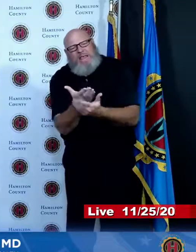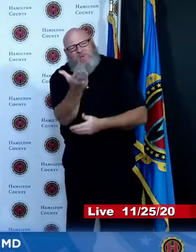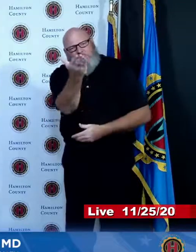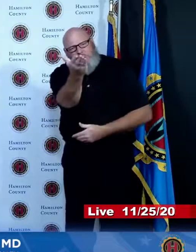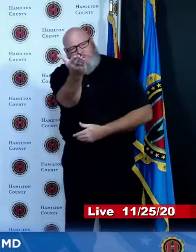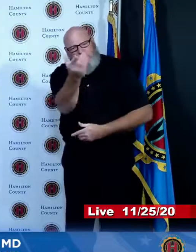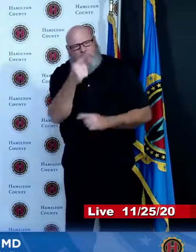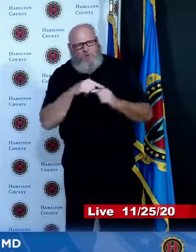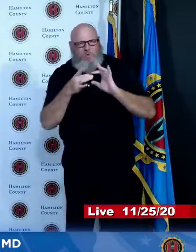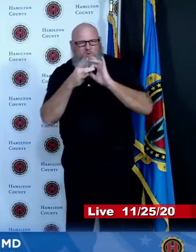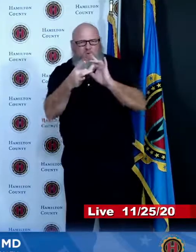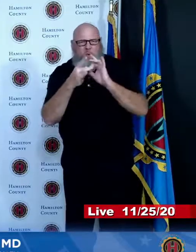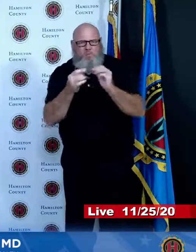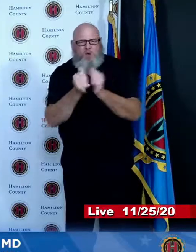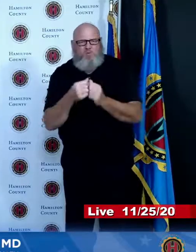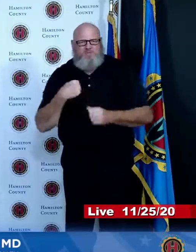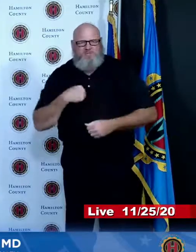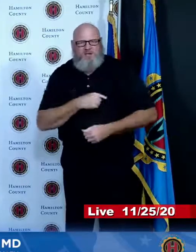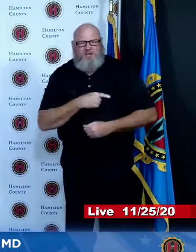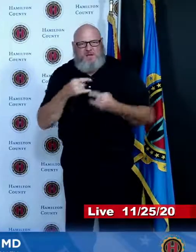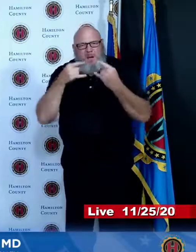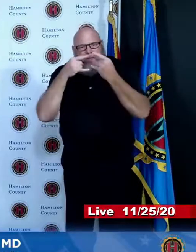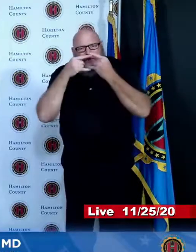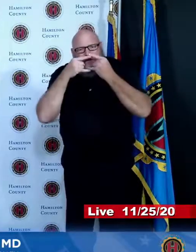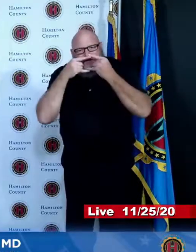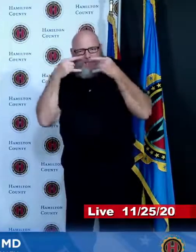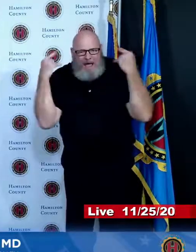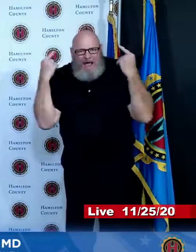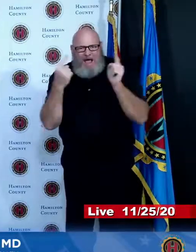up and to remember that masking up is not just covering your mouth it should the mask should come